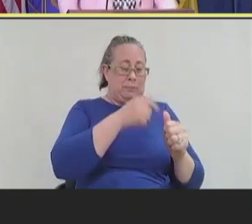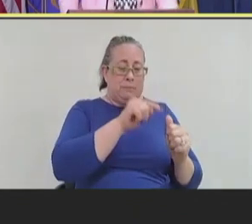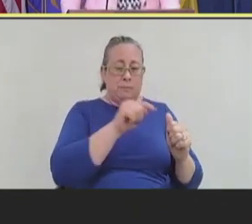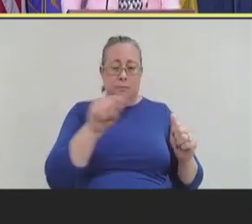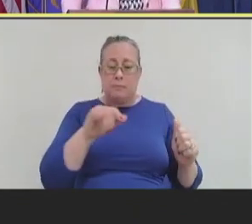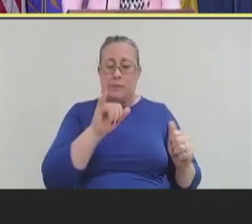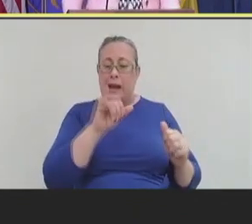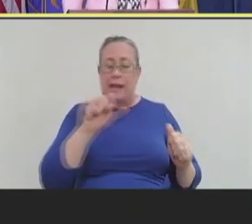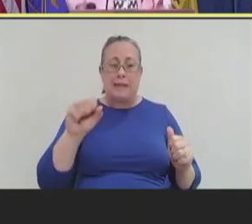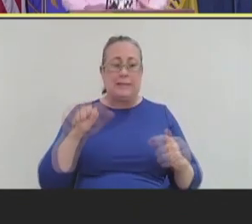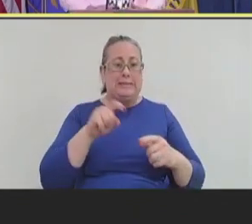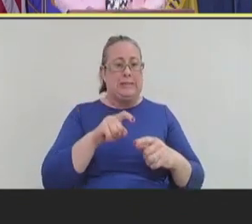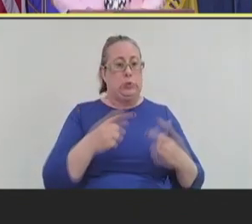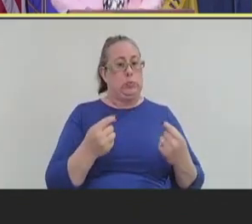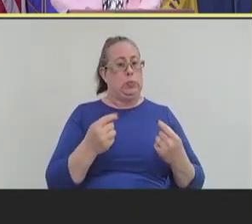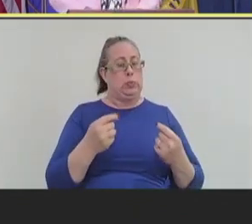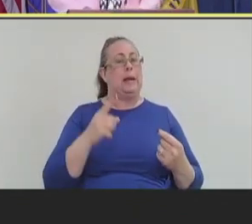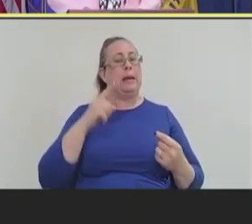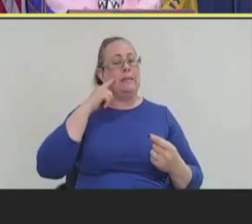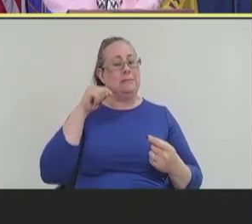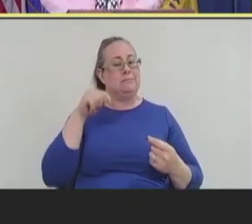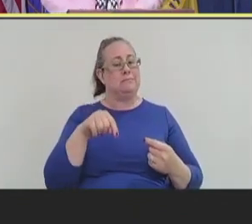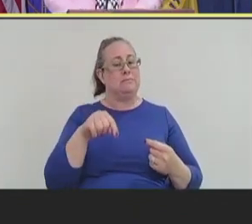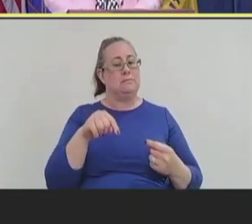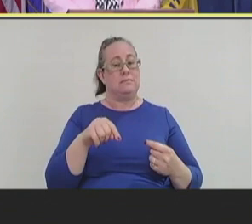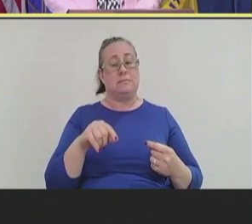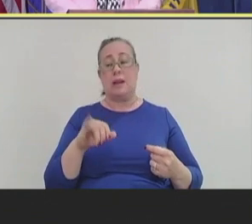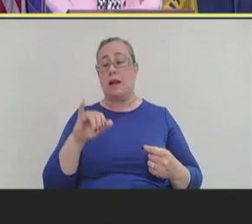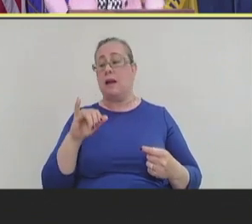And I think this is where there's a nice intersection between IIS and then some of